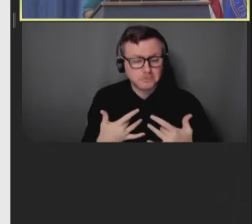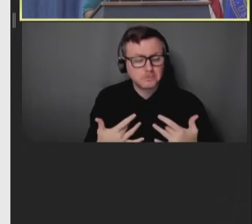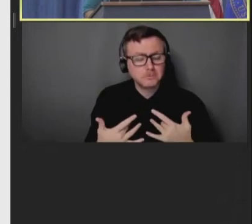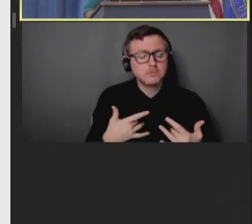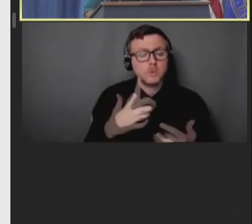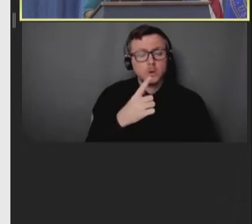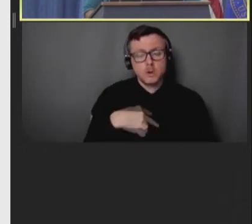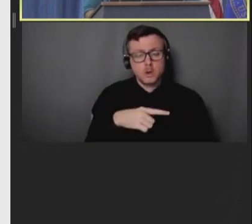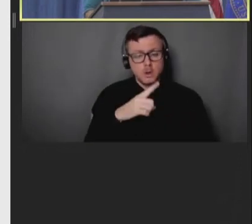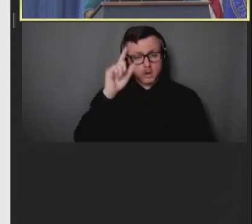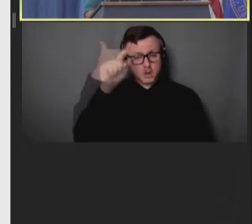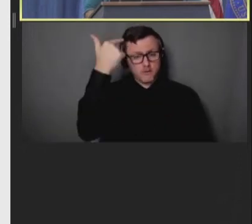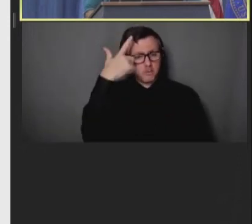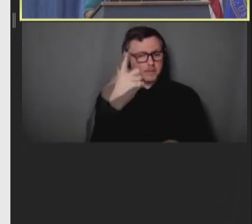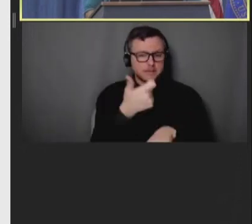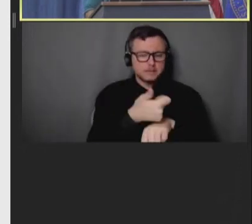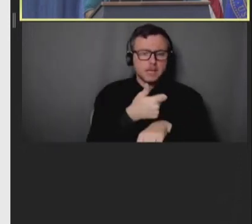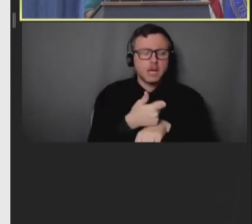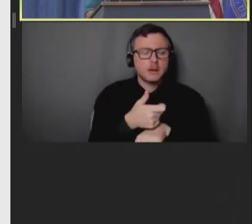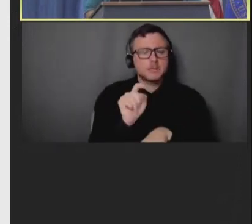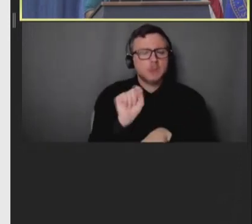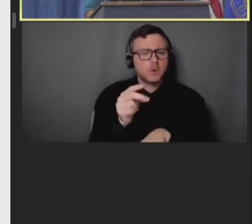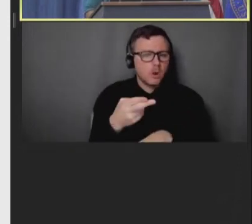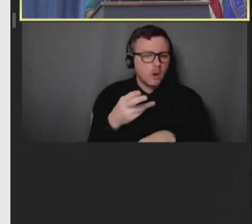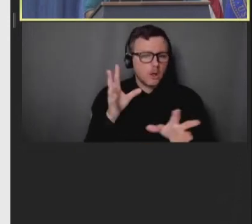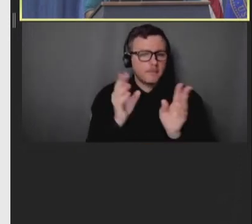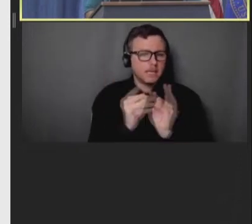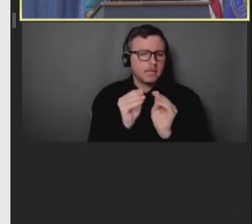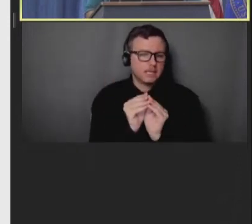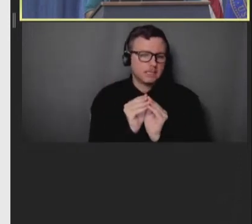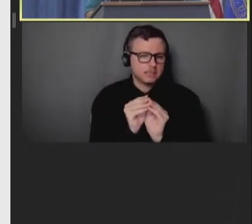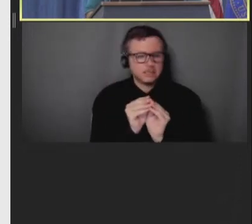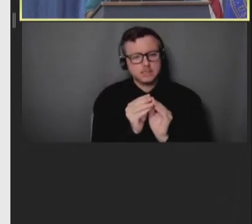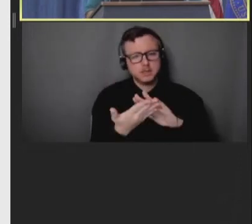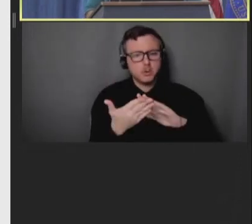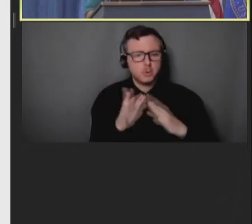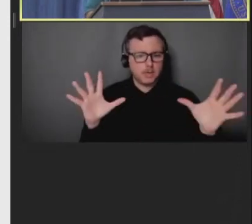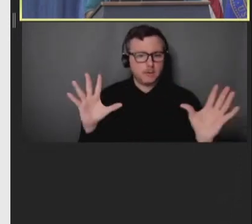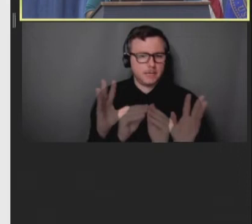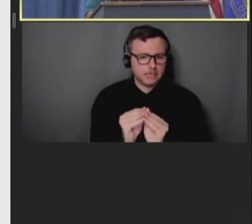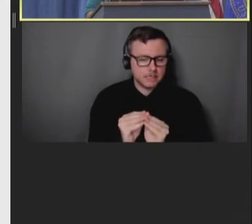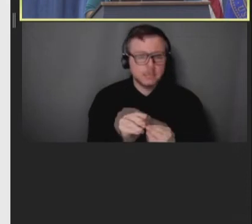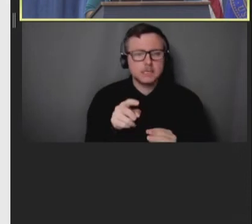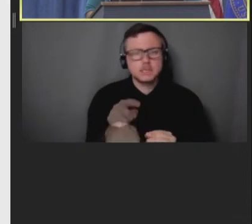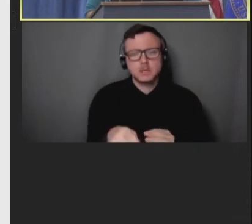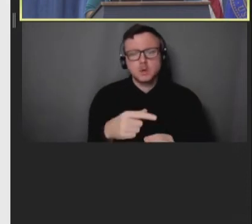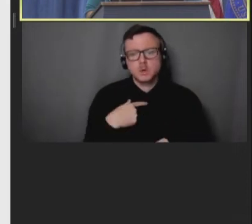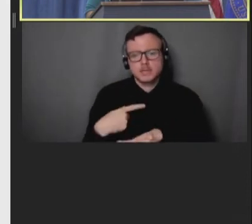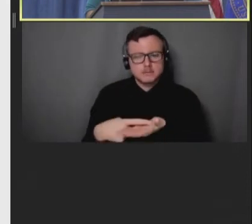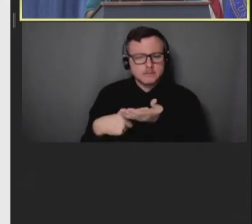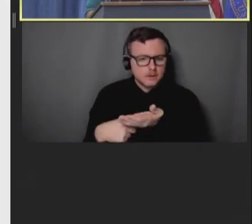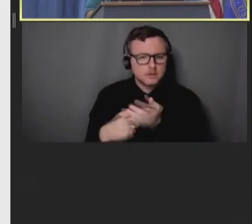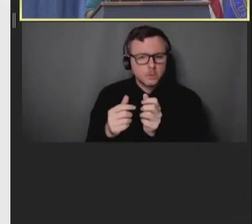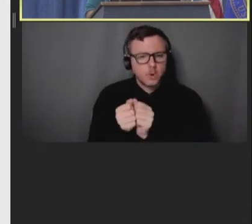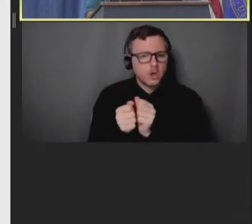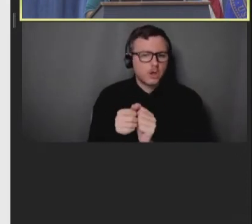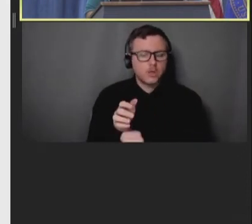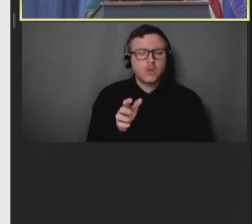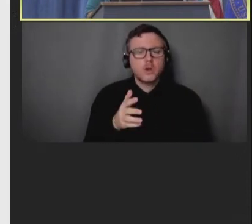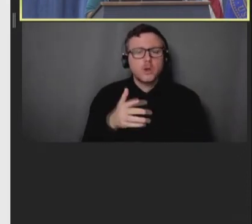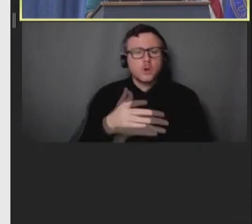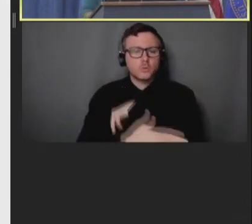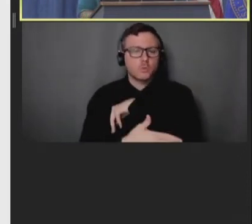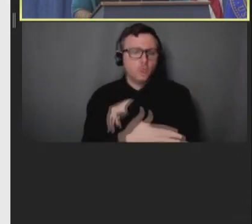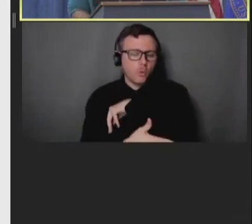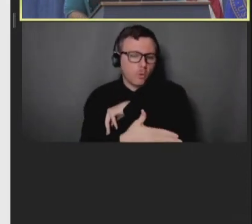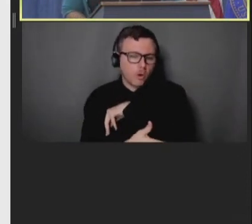up town hall meetings to listen to folks in rural areas and "meet them where they are", as we say.